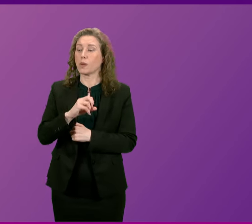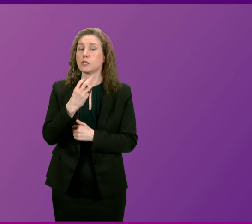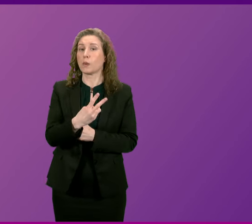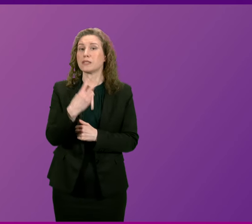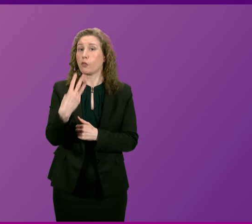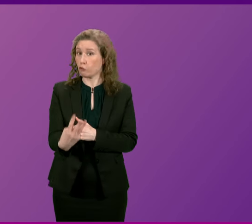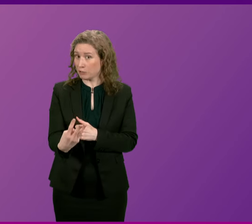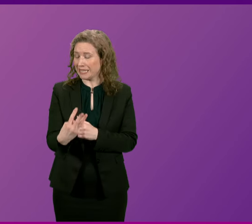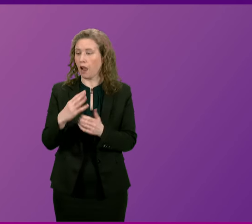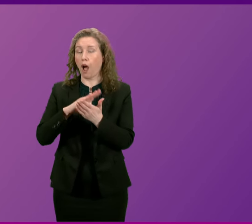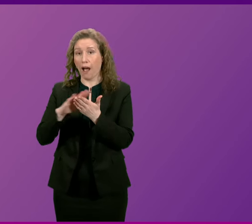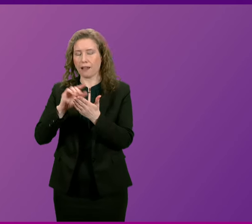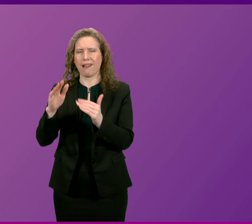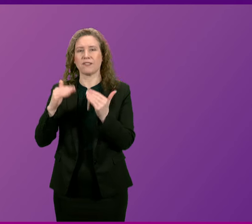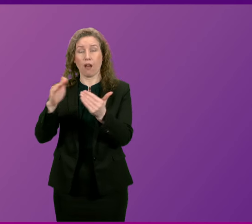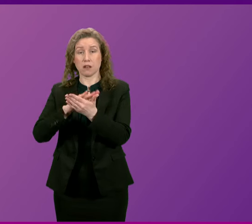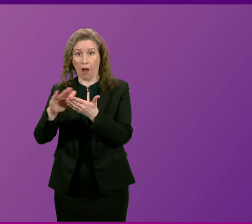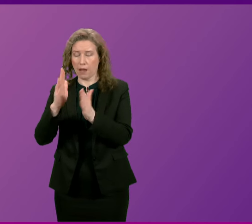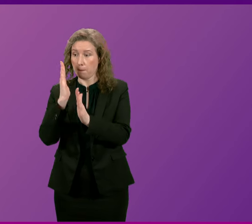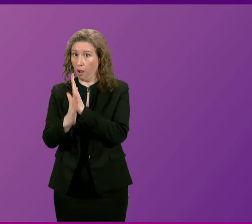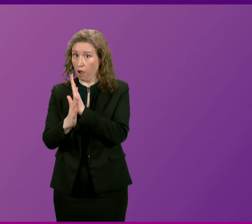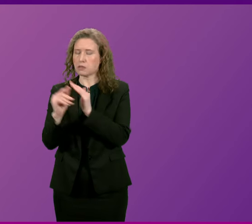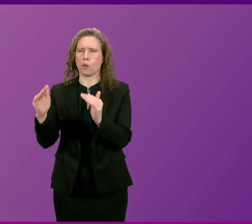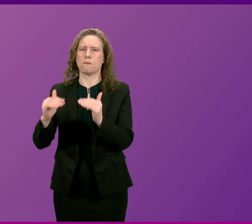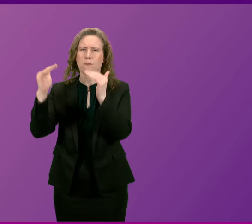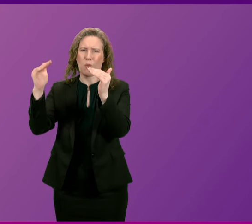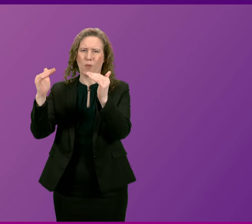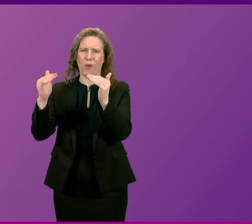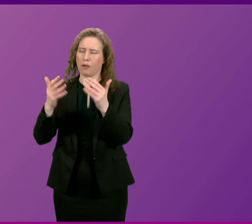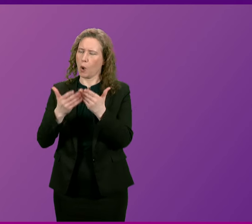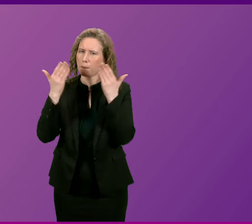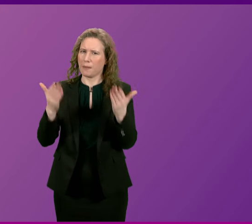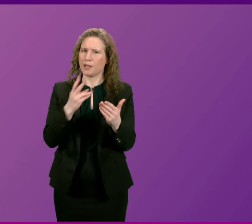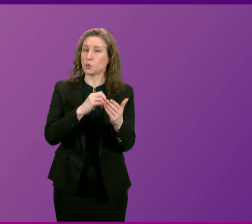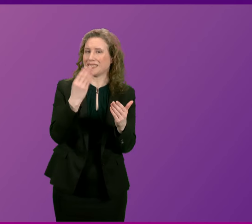higher and advanced higher pass rates were higher than those achieved in 2019.